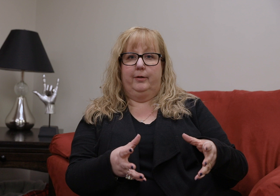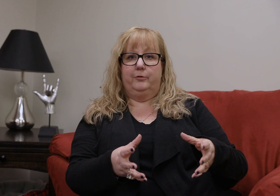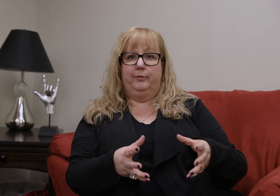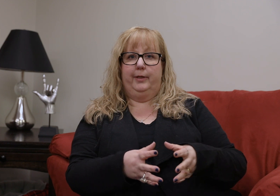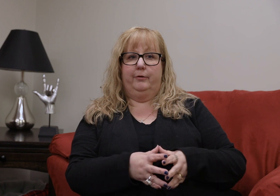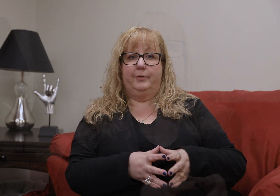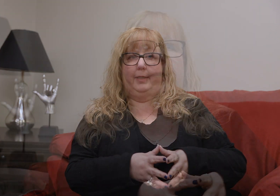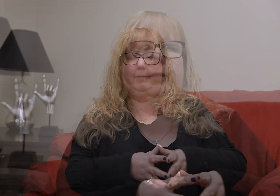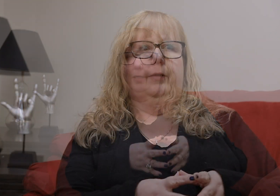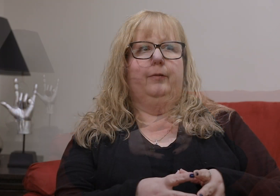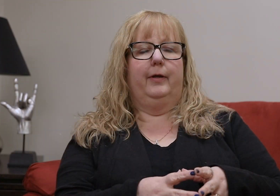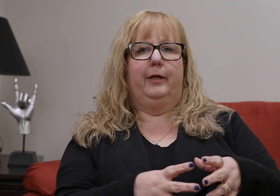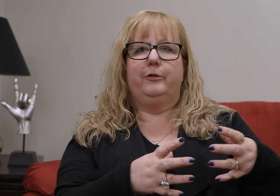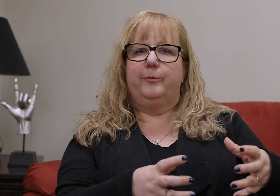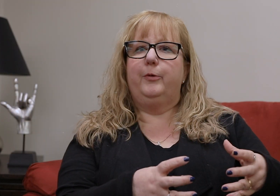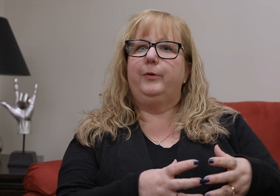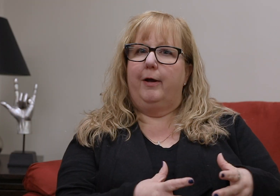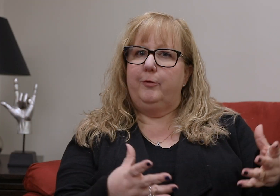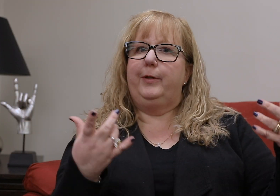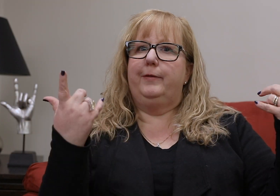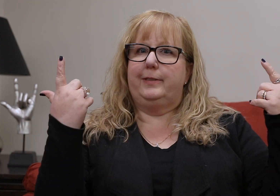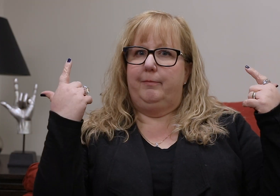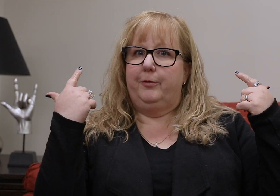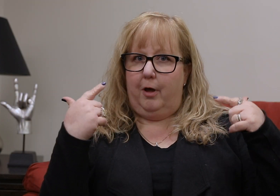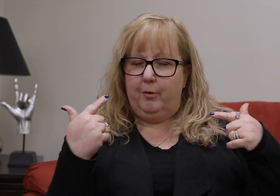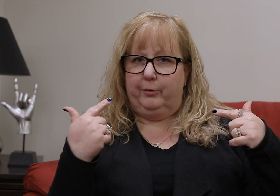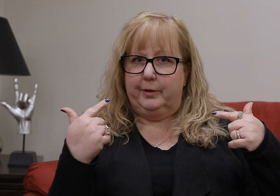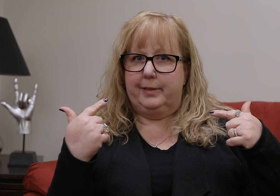an interpreter will never be in the same thought world as a Deaf person.